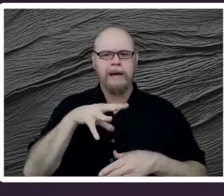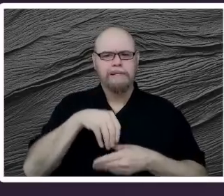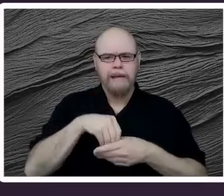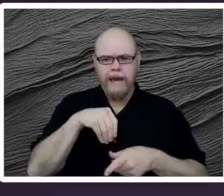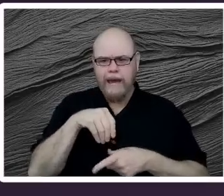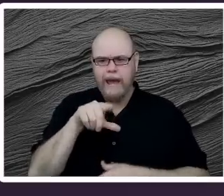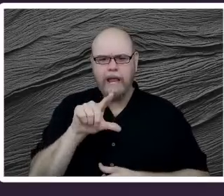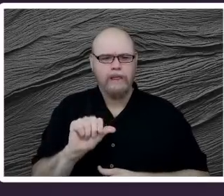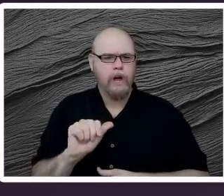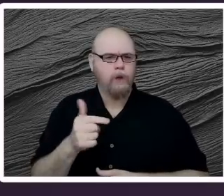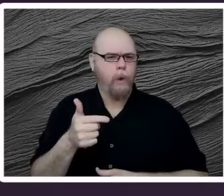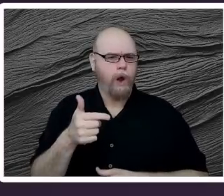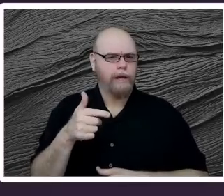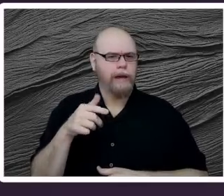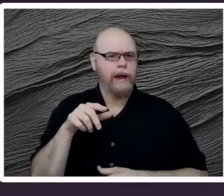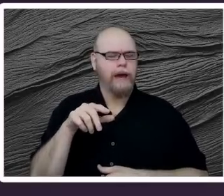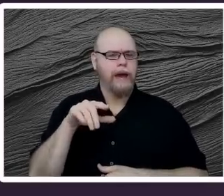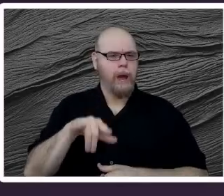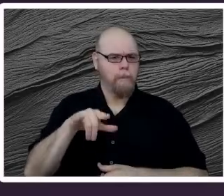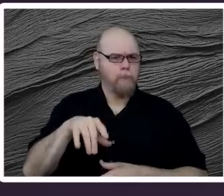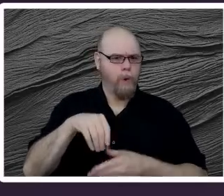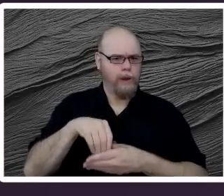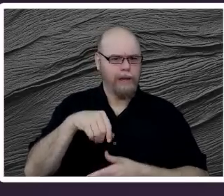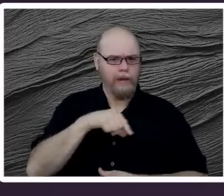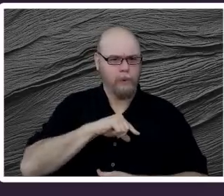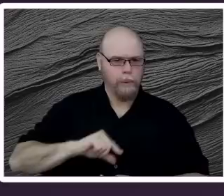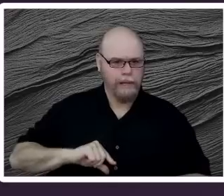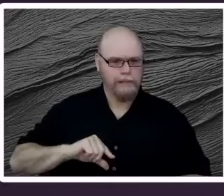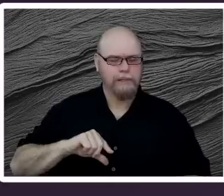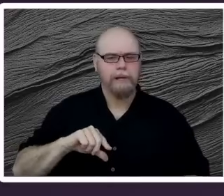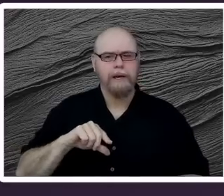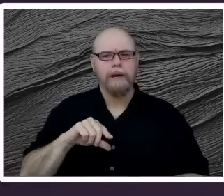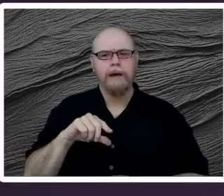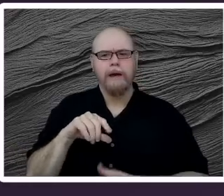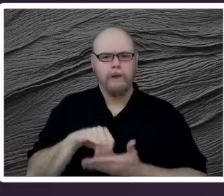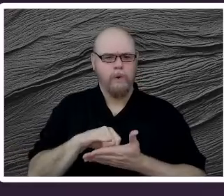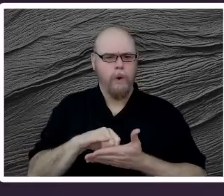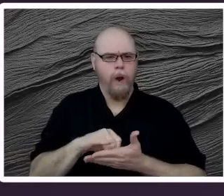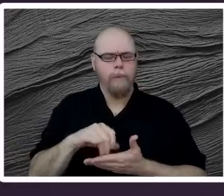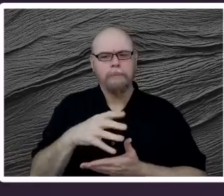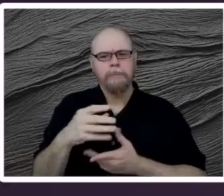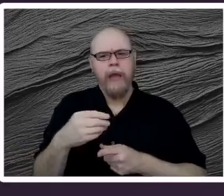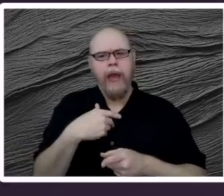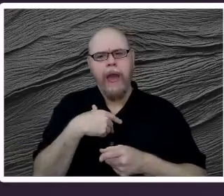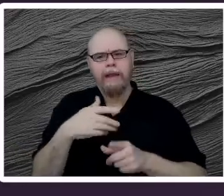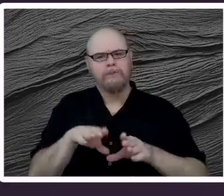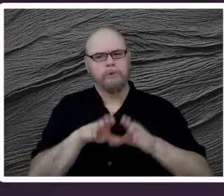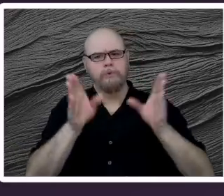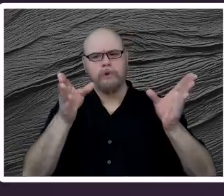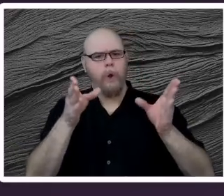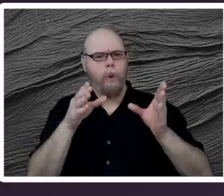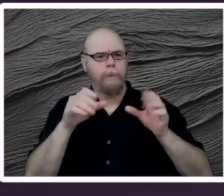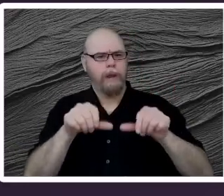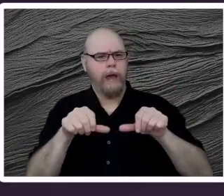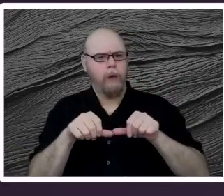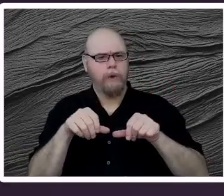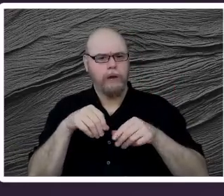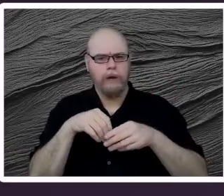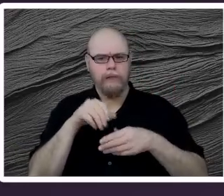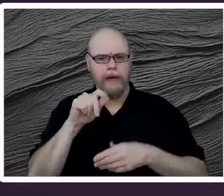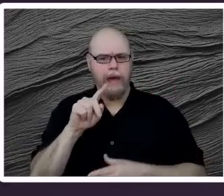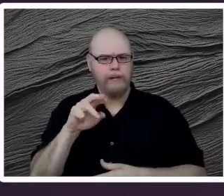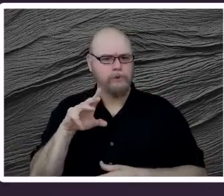an -- kind of an open atrium area. And you can see here, it was displayed on freestanding walls.